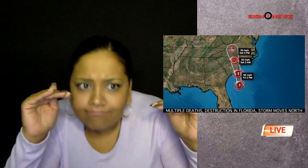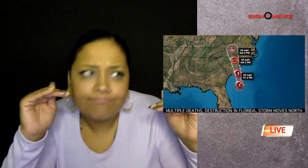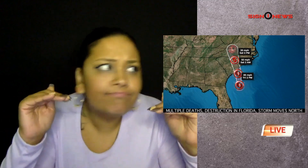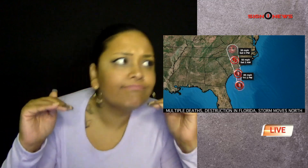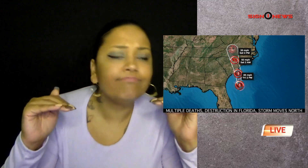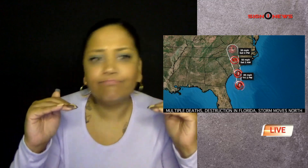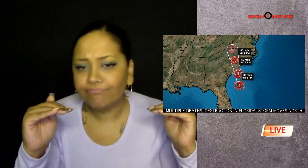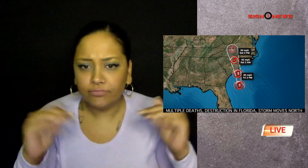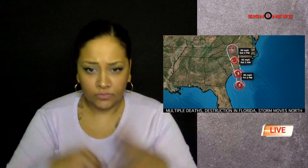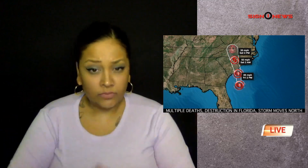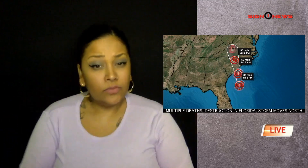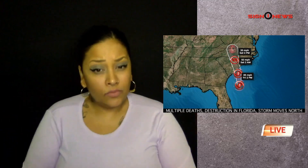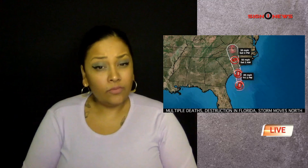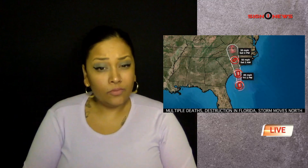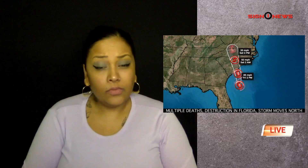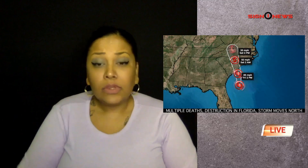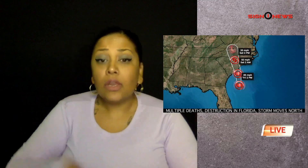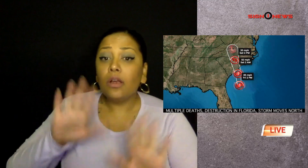and many residents are being told to hunker down.